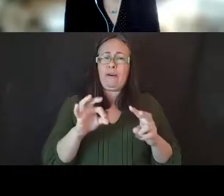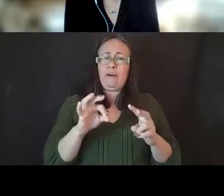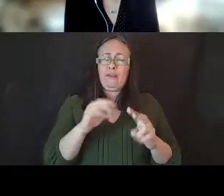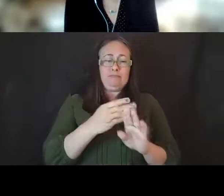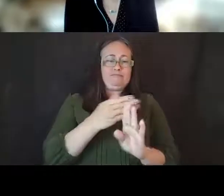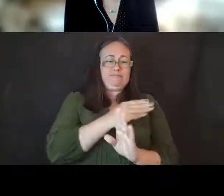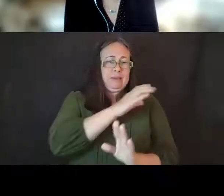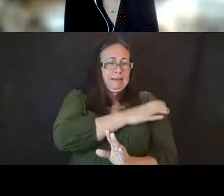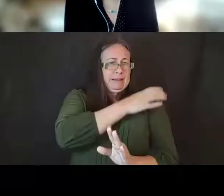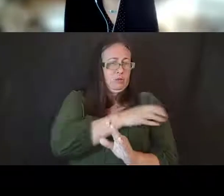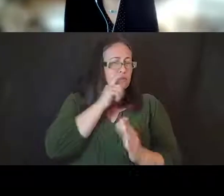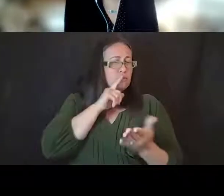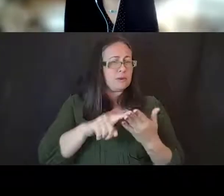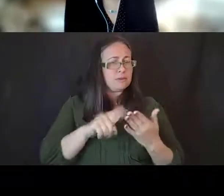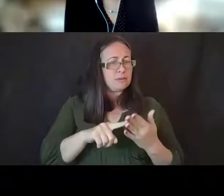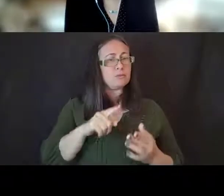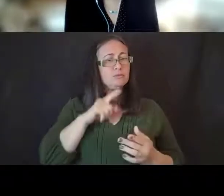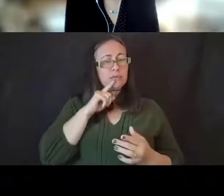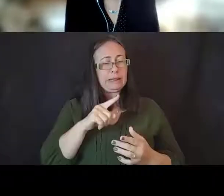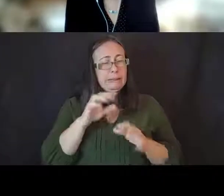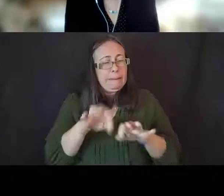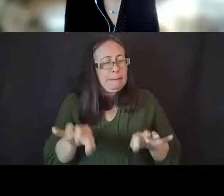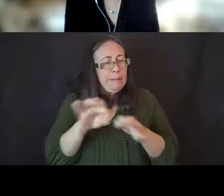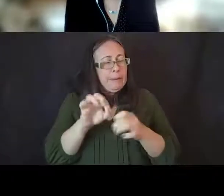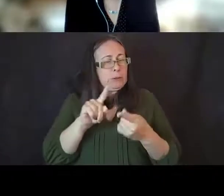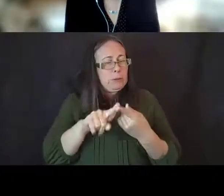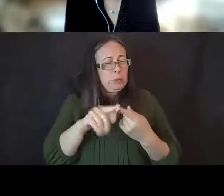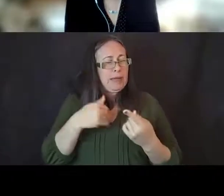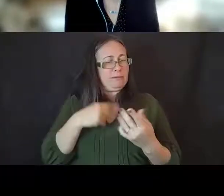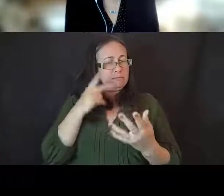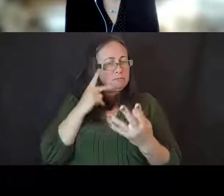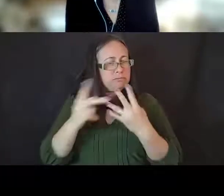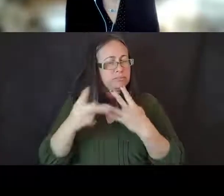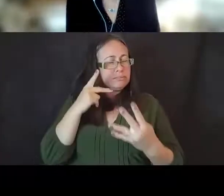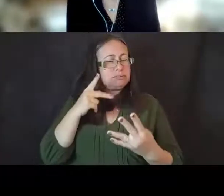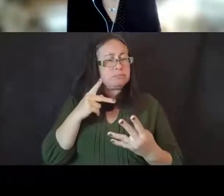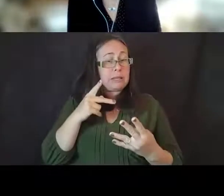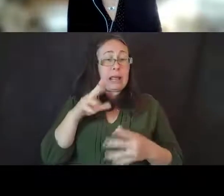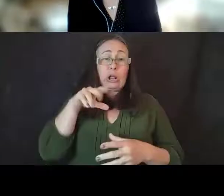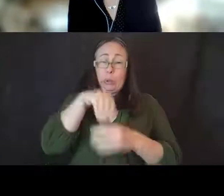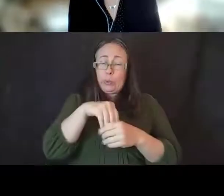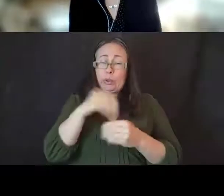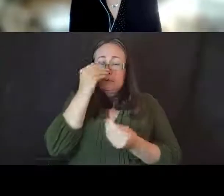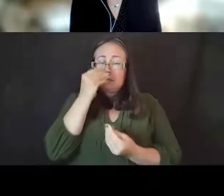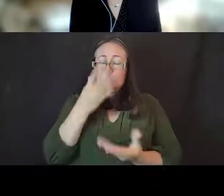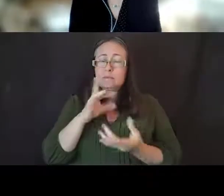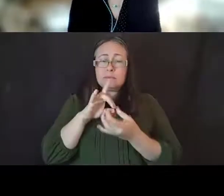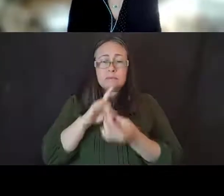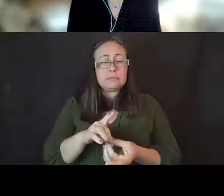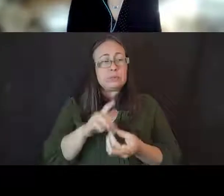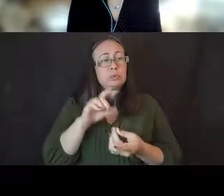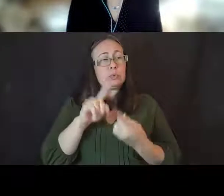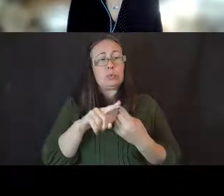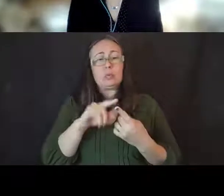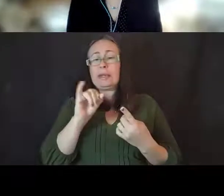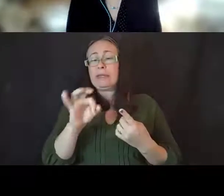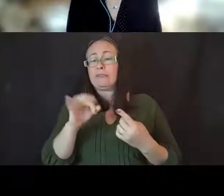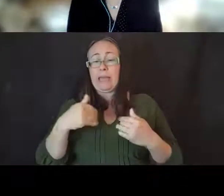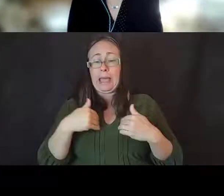when you report preclinical work including, as I mentioned, including information on whether things were … the animals were randomized,